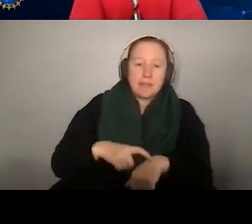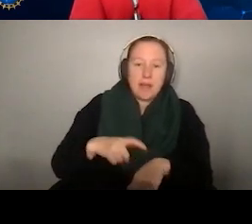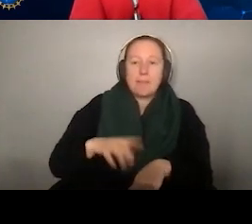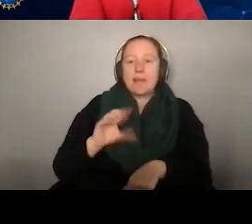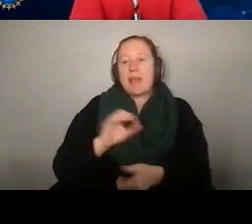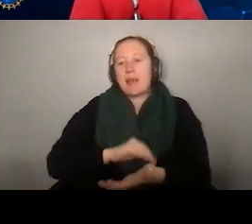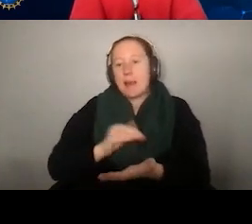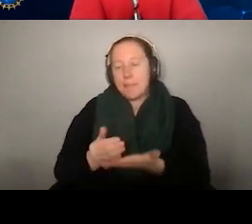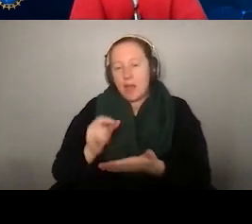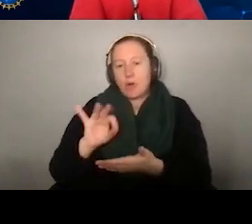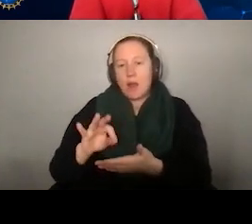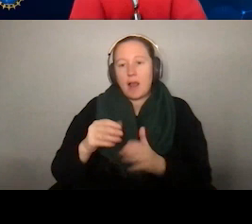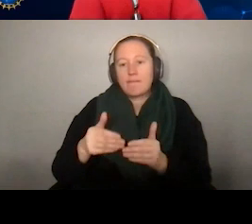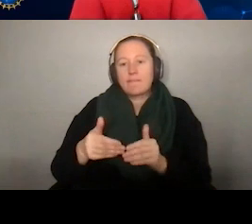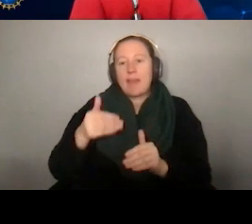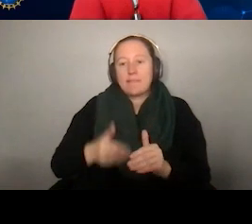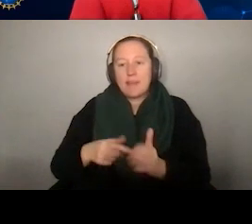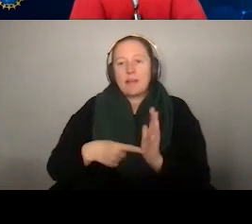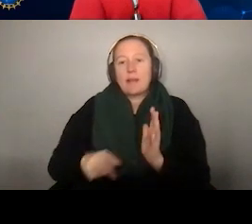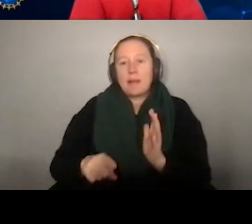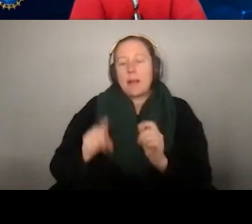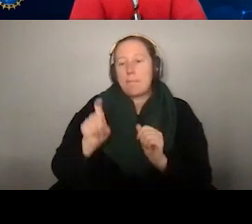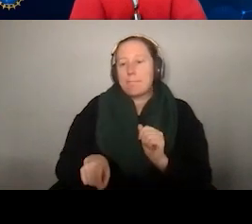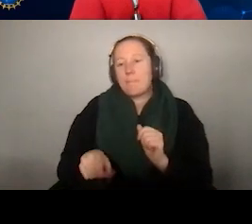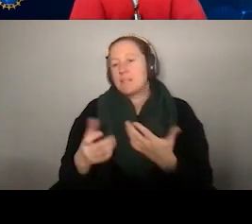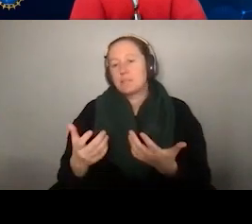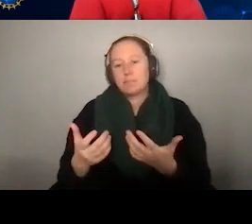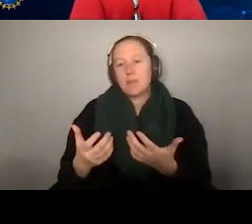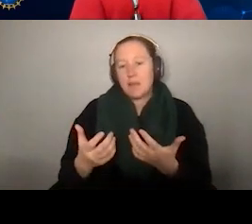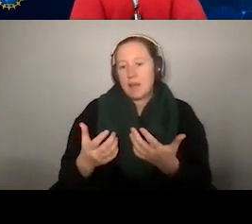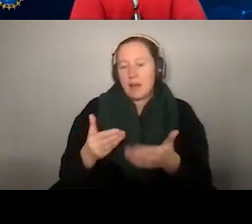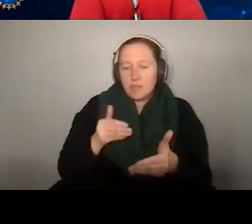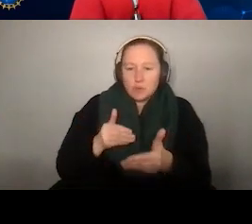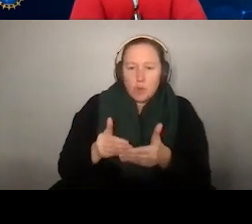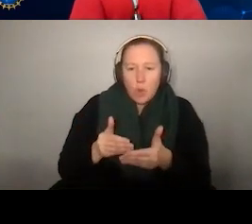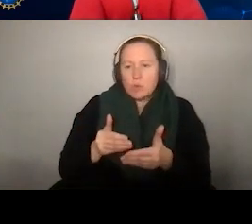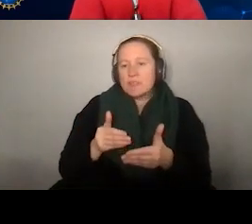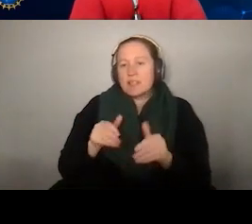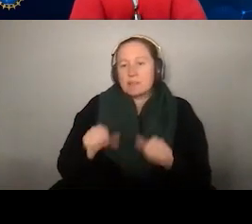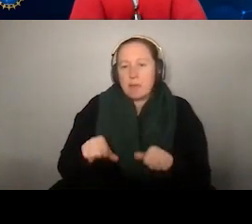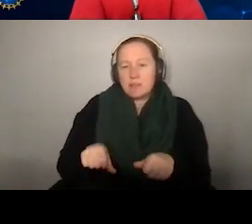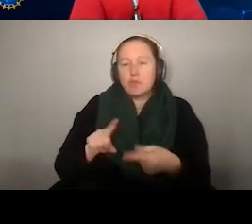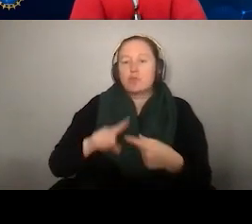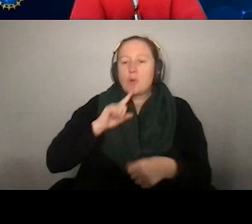advance payments must be as close as is administratively practicable to the actual disbursements